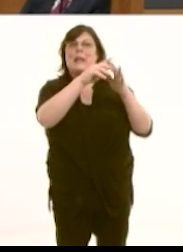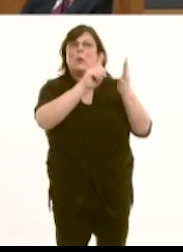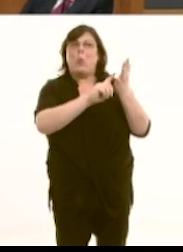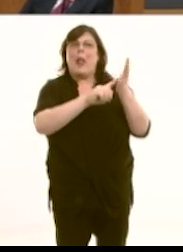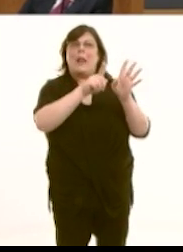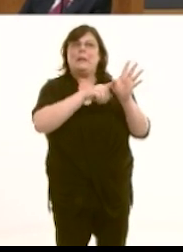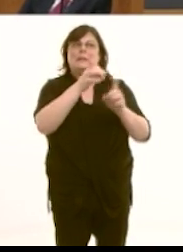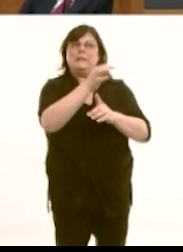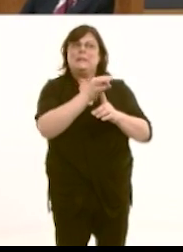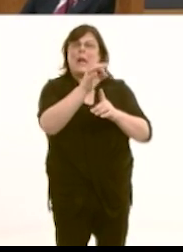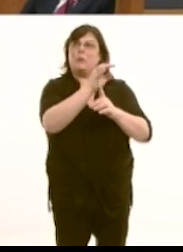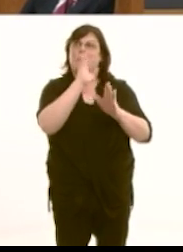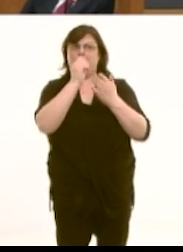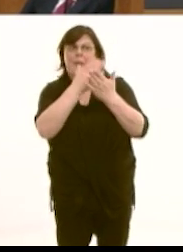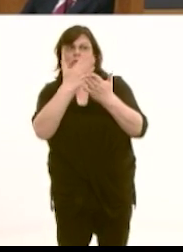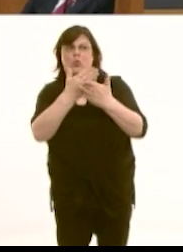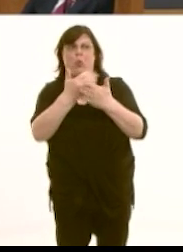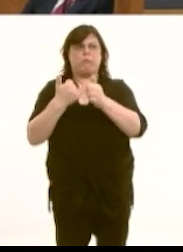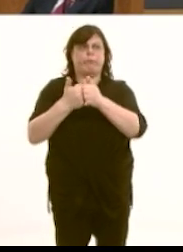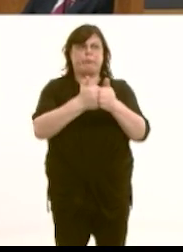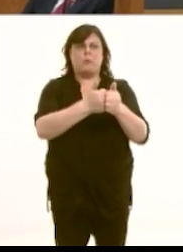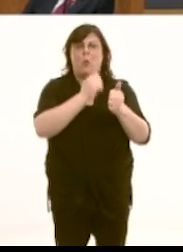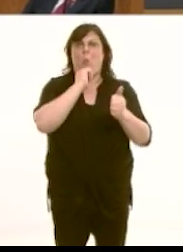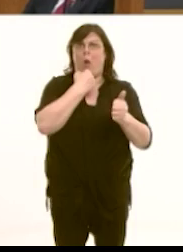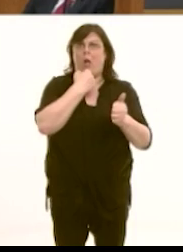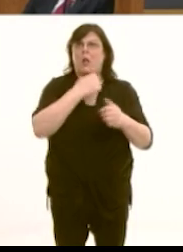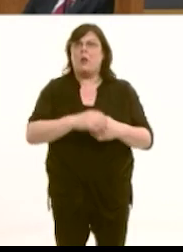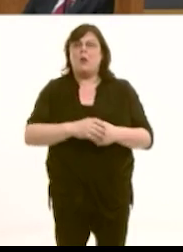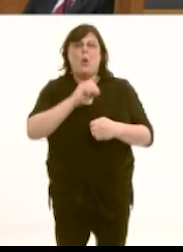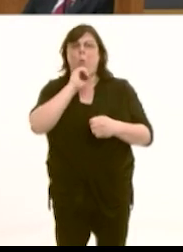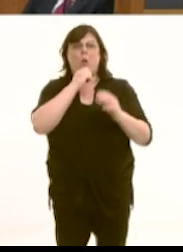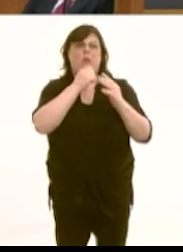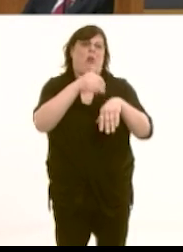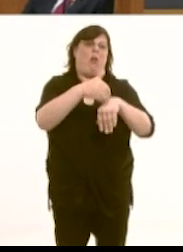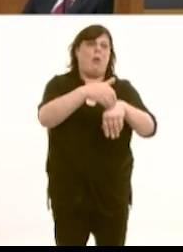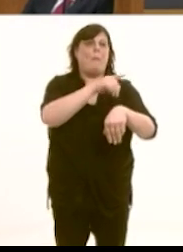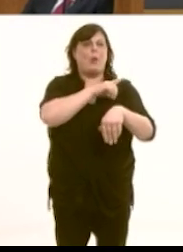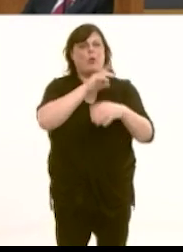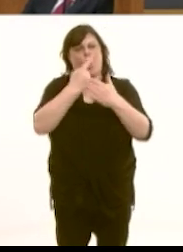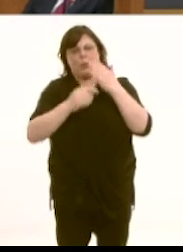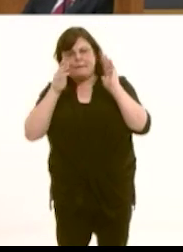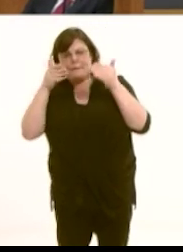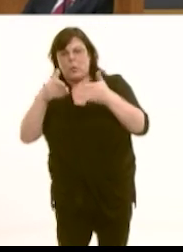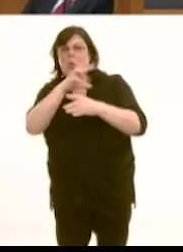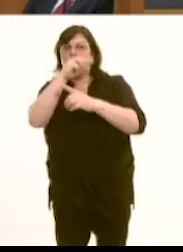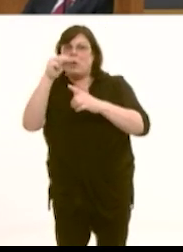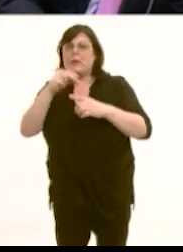Carwyn Jones: Itís vital to ensure that the region is considered as a region and not as